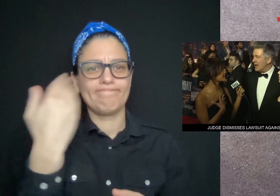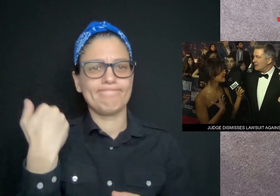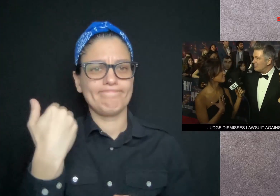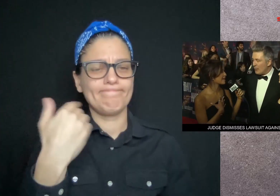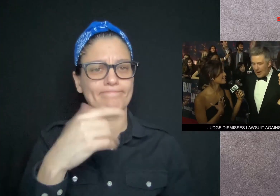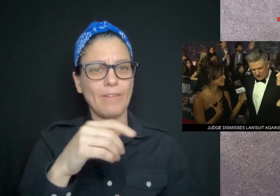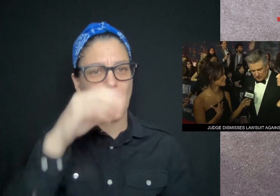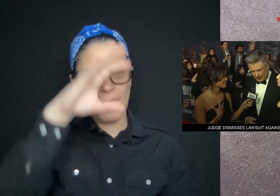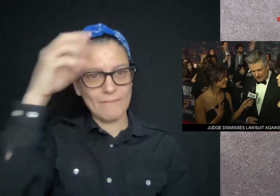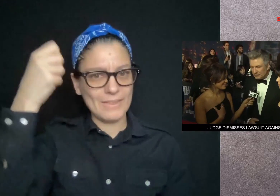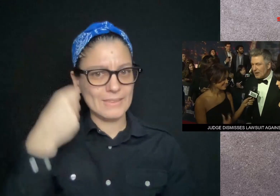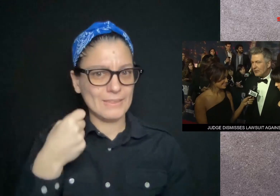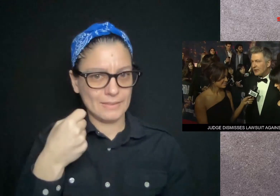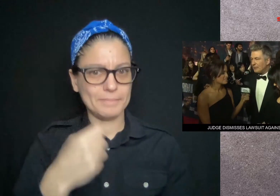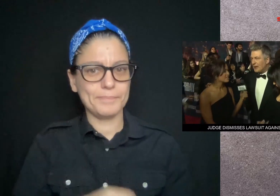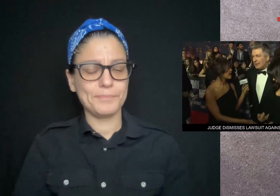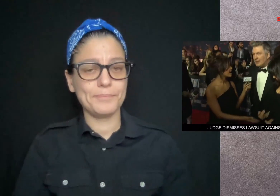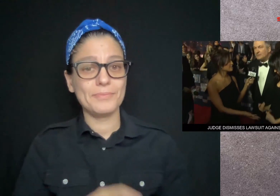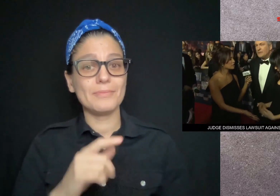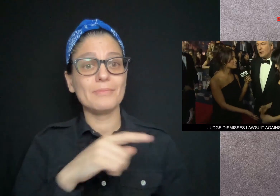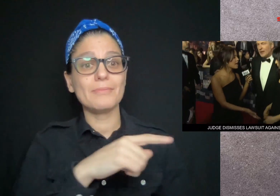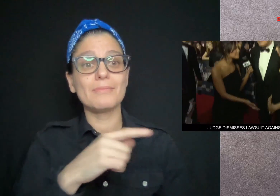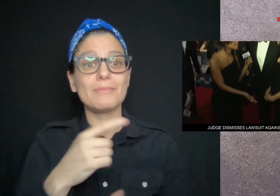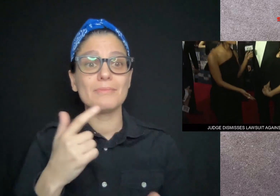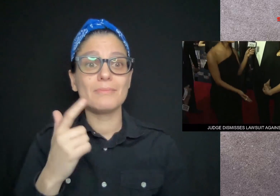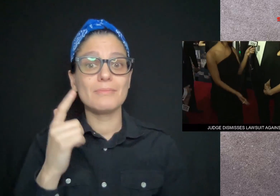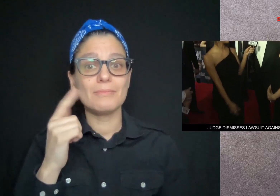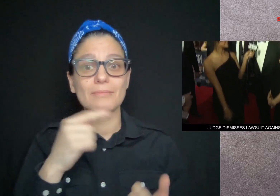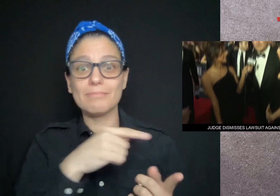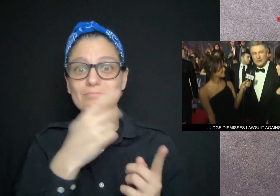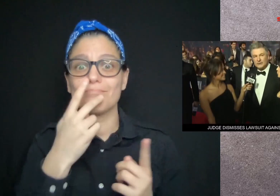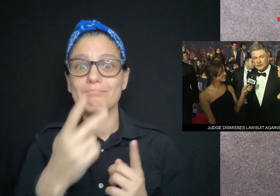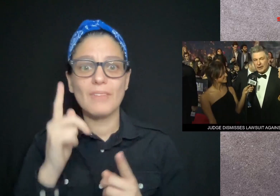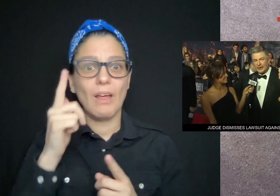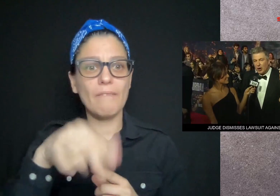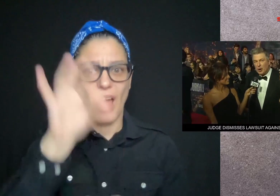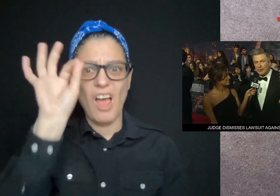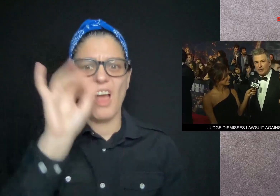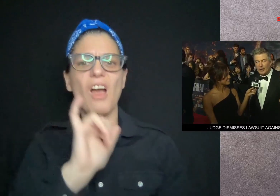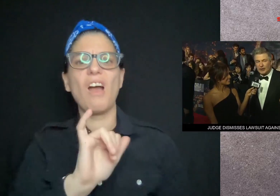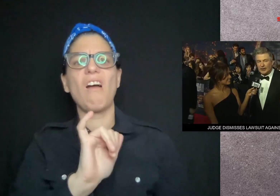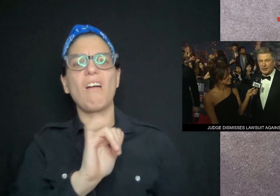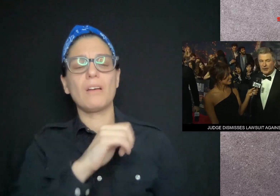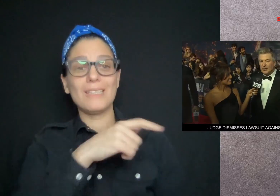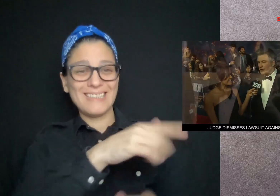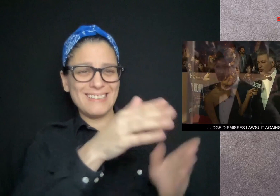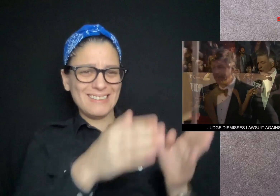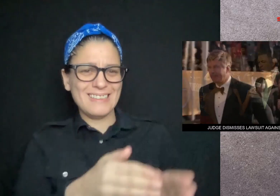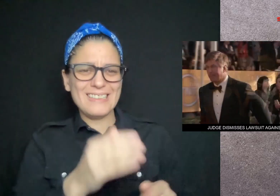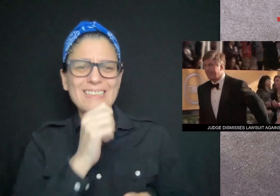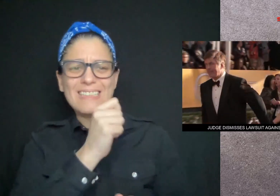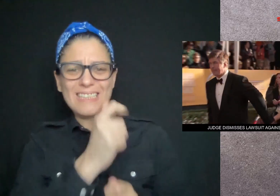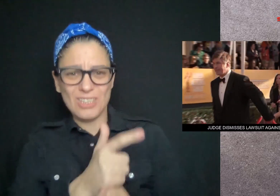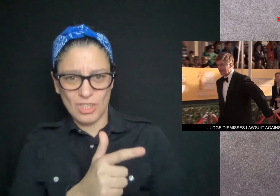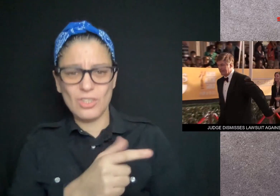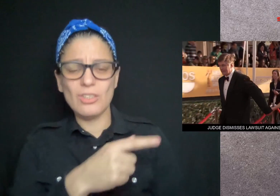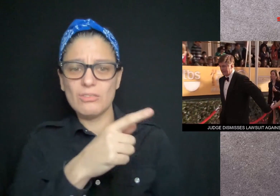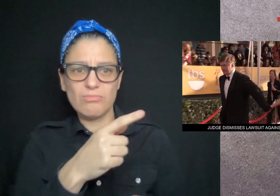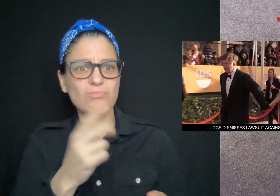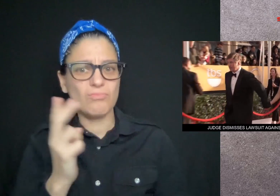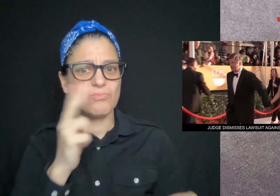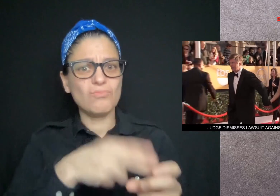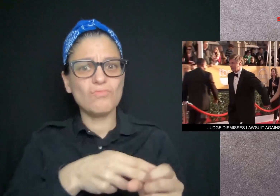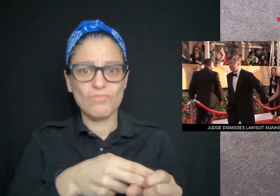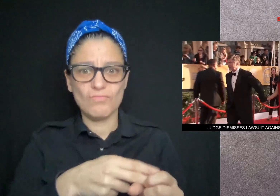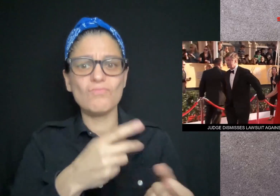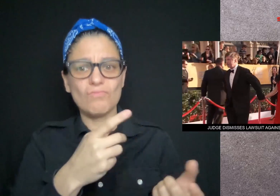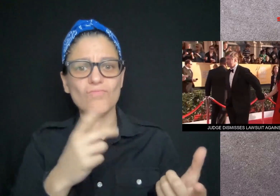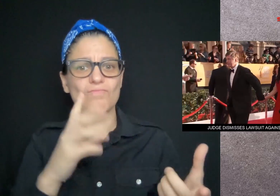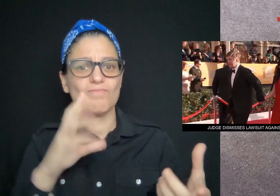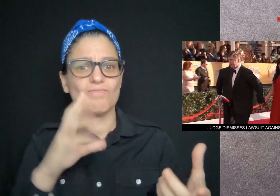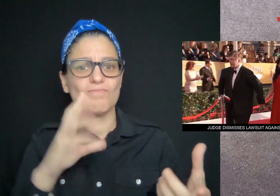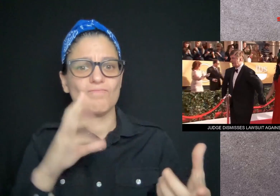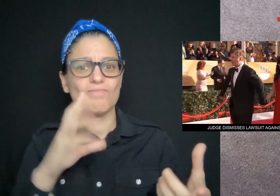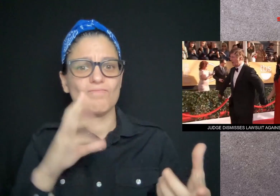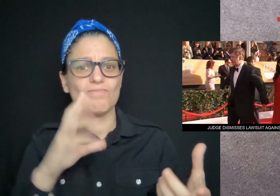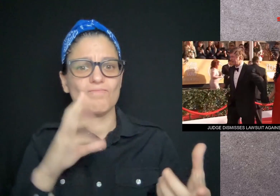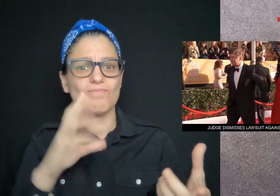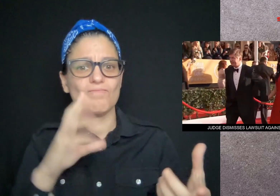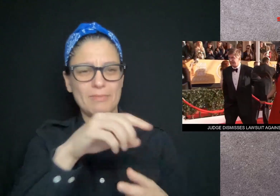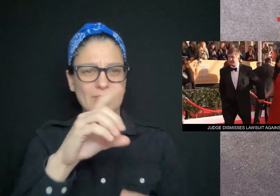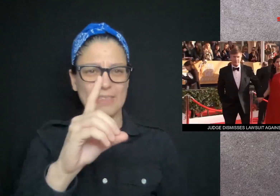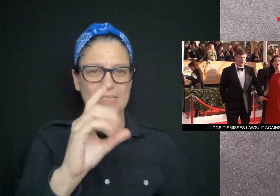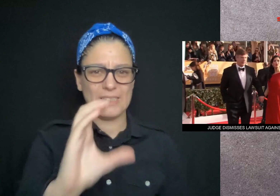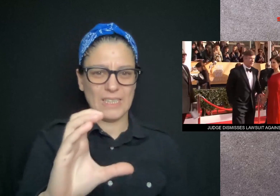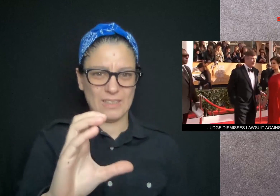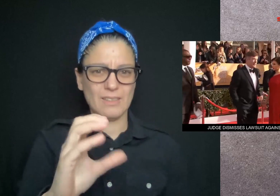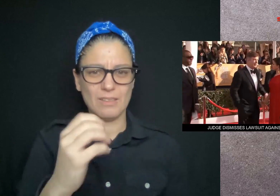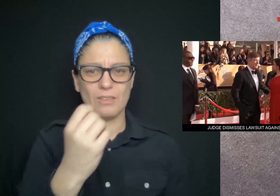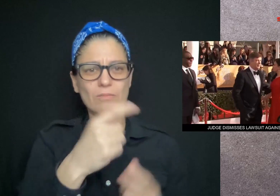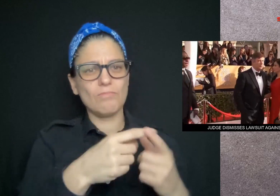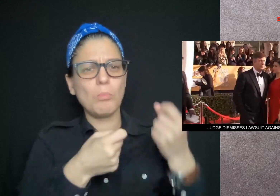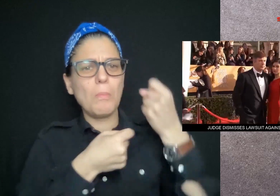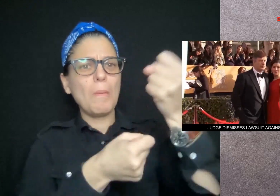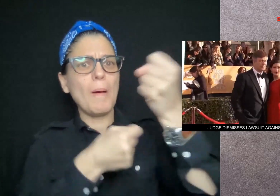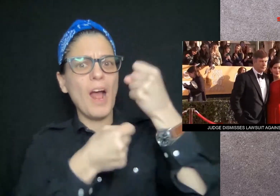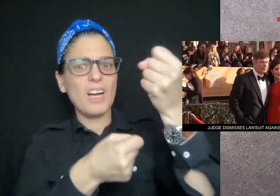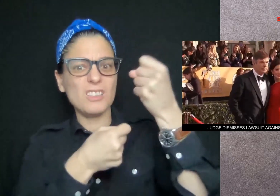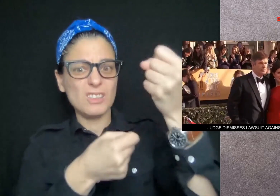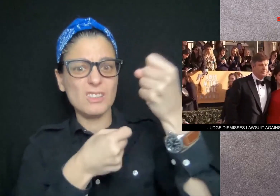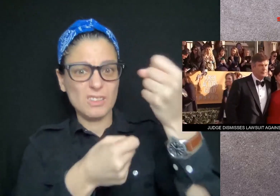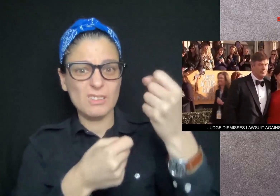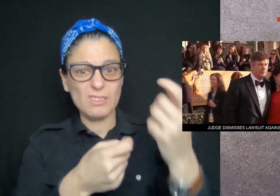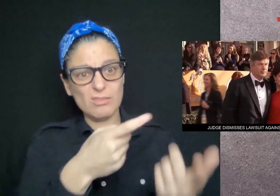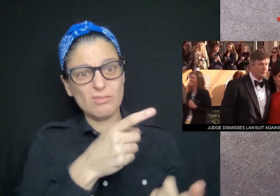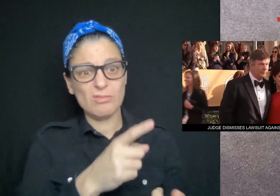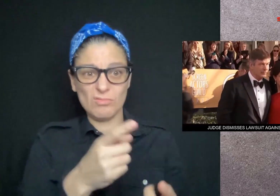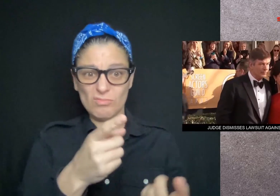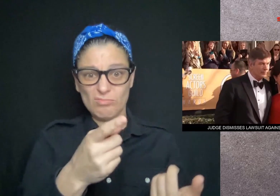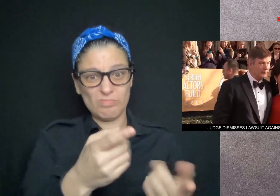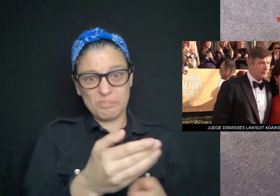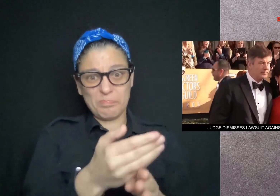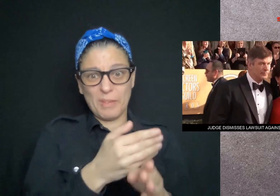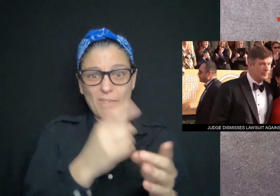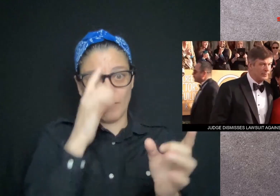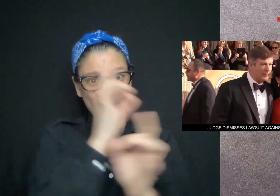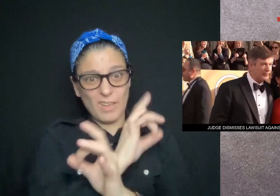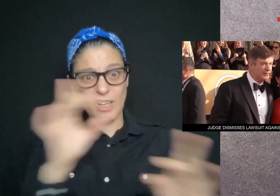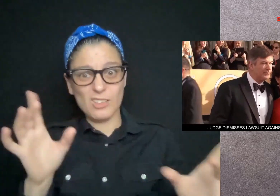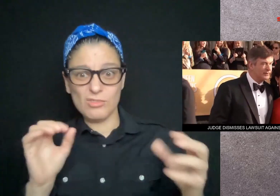in Afghanistan but he later found out the sister participated in a demonstration in Washington DC